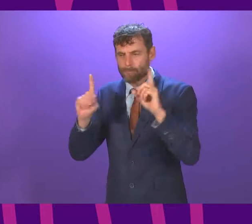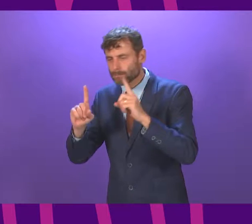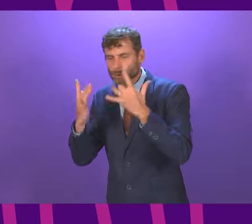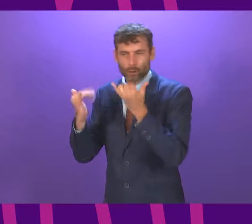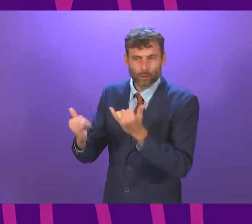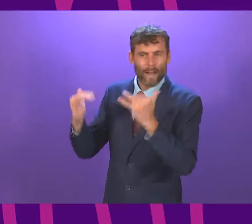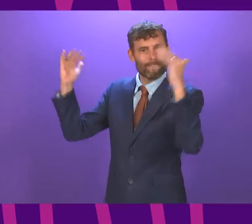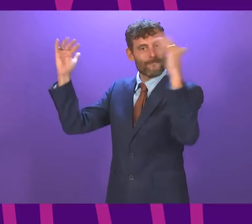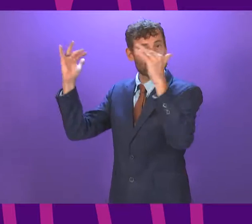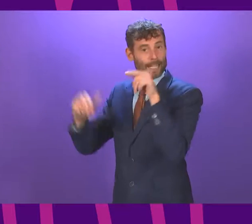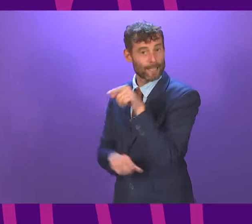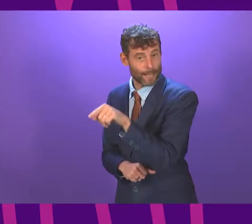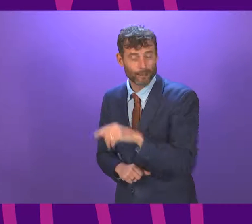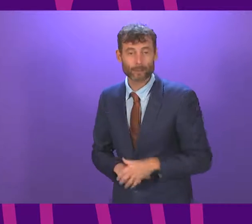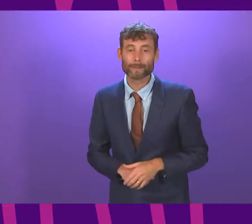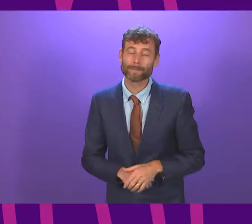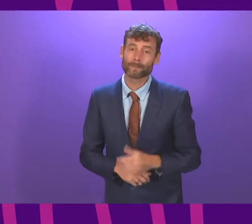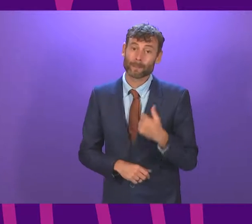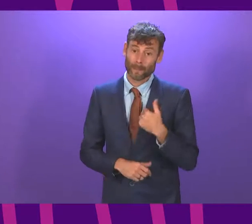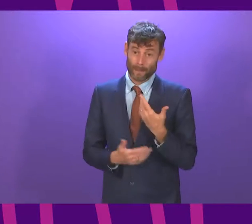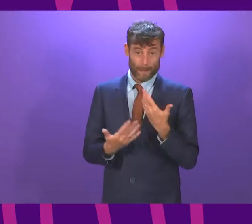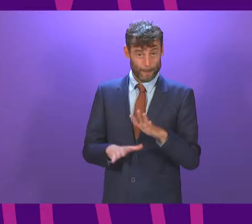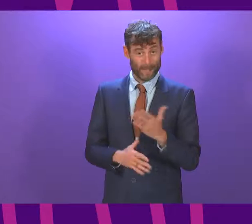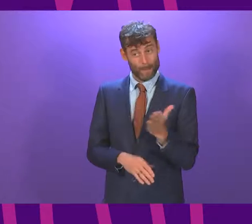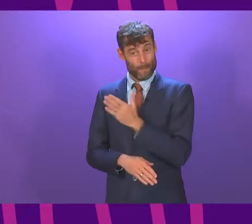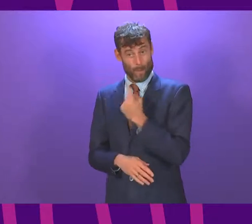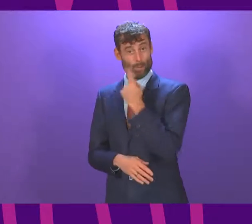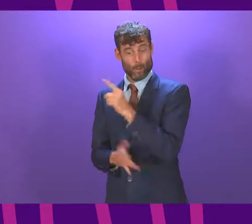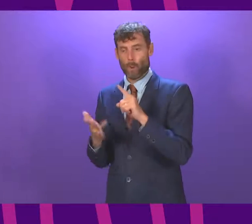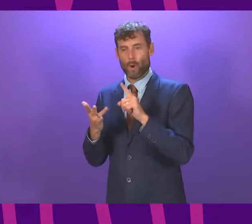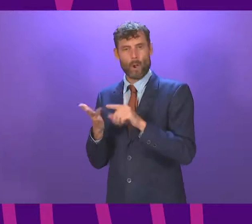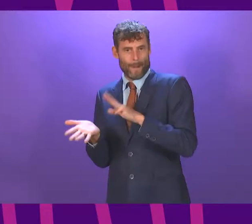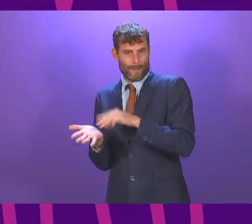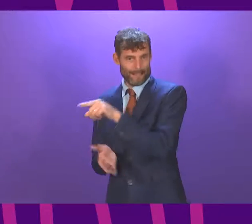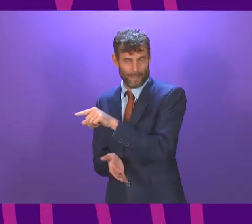As I said in my answers to Oliver Mundell, we are looking very carefully at anything